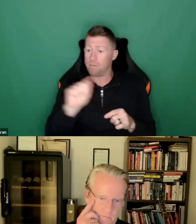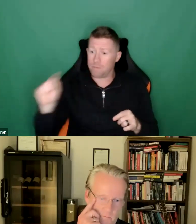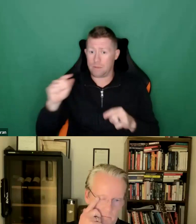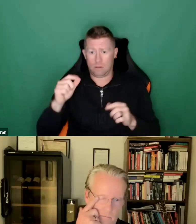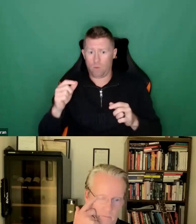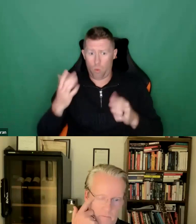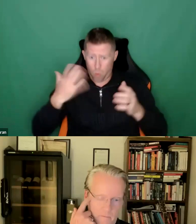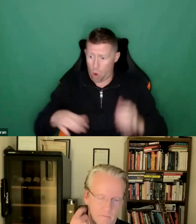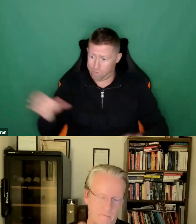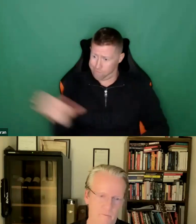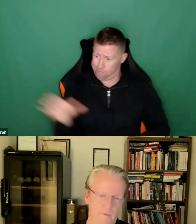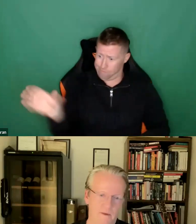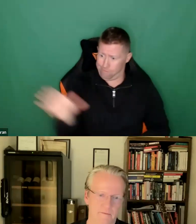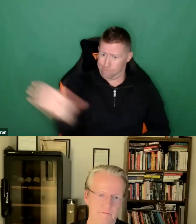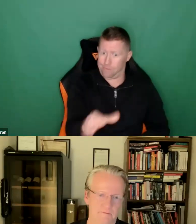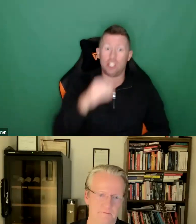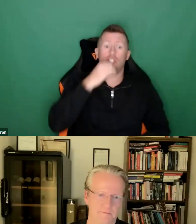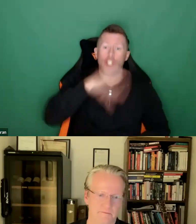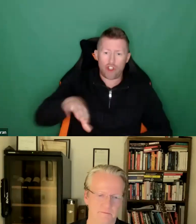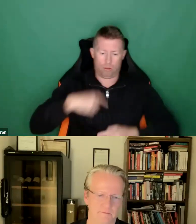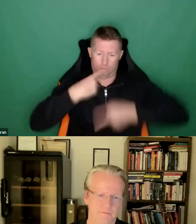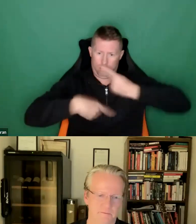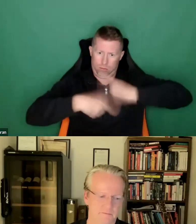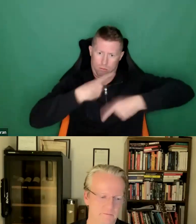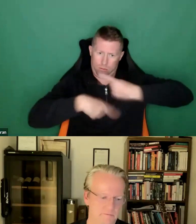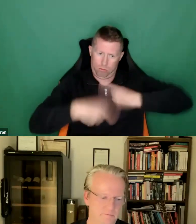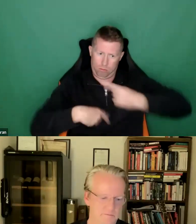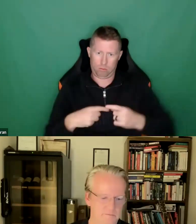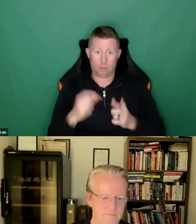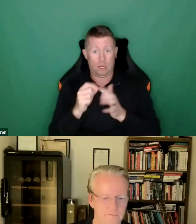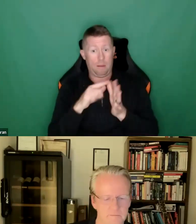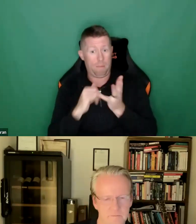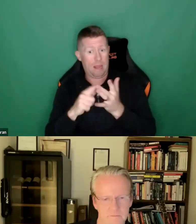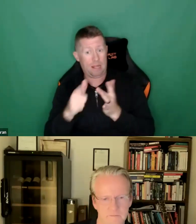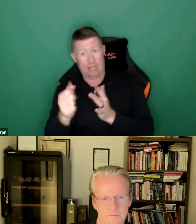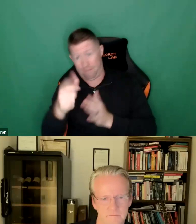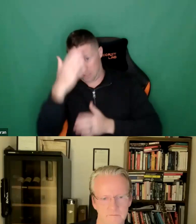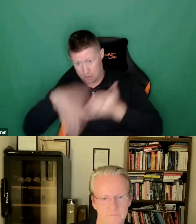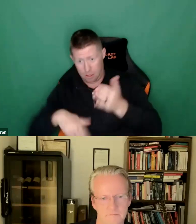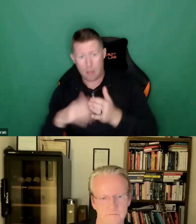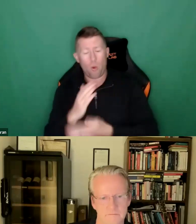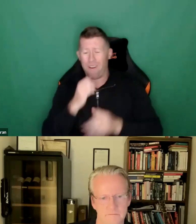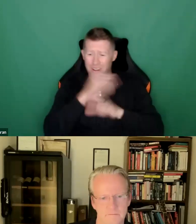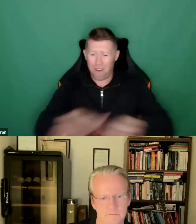and as I said to you, the principles I was talking to you at this conference, they were